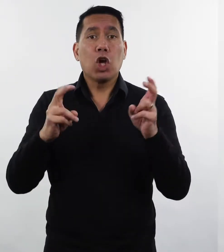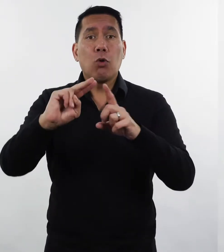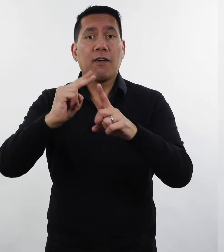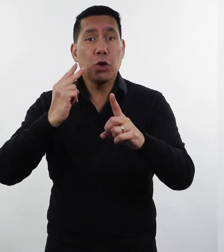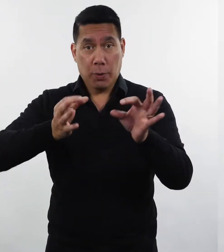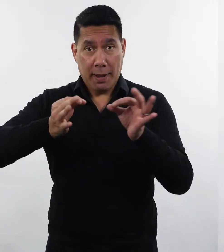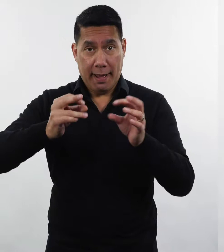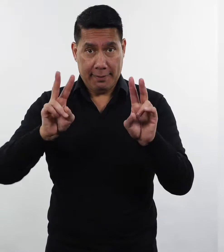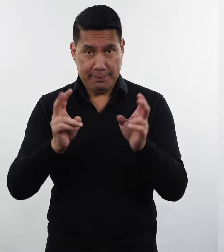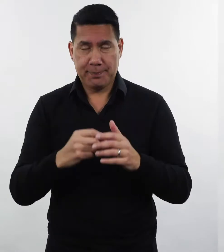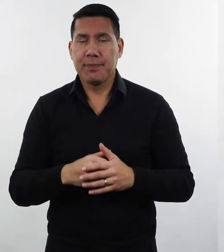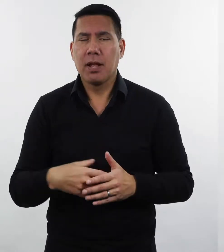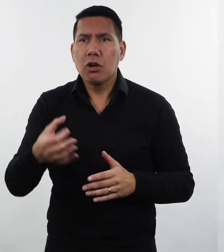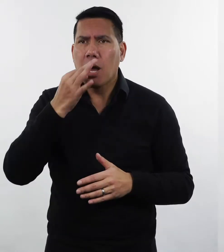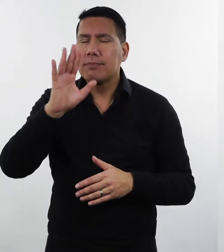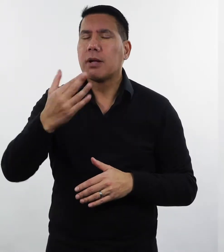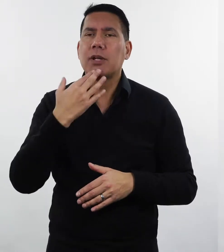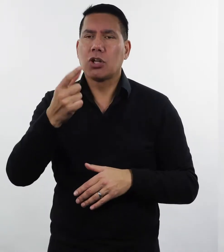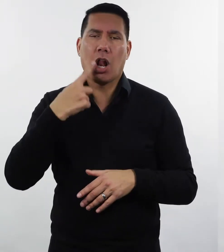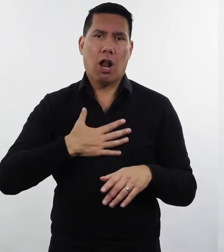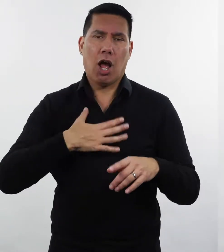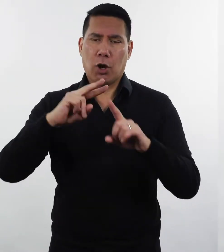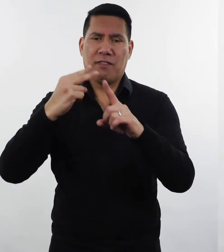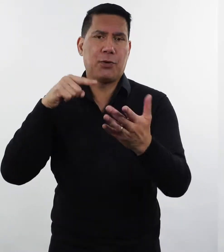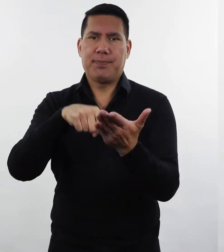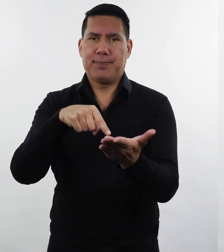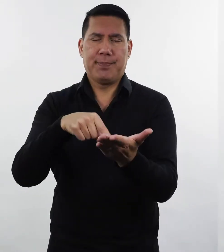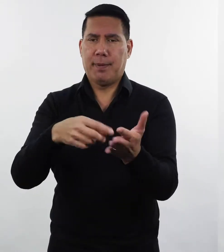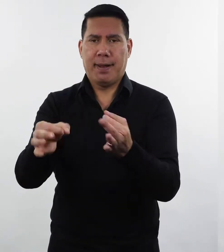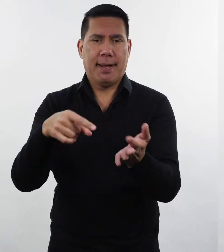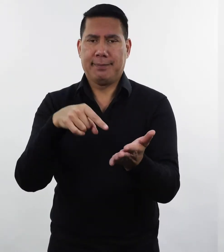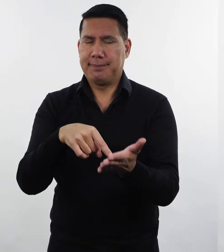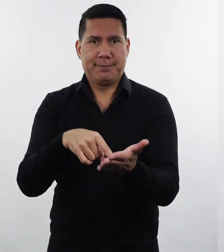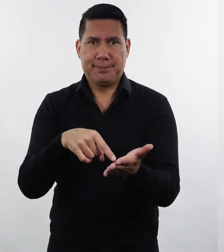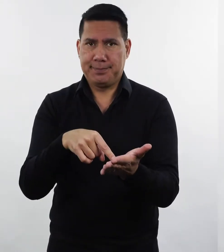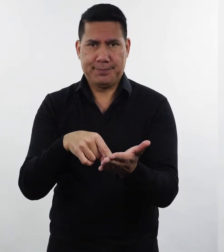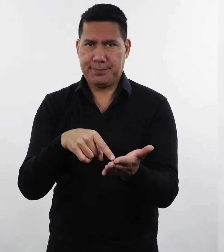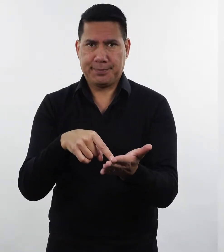You can request a review of the decisions that have been made and which are stated in your plan.